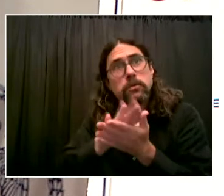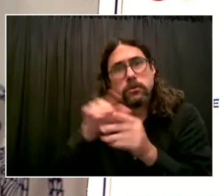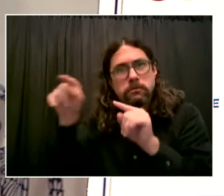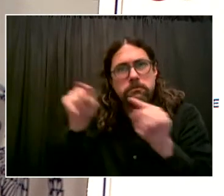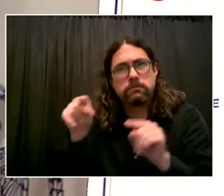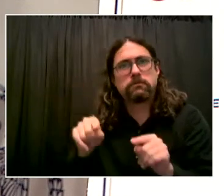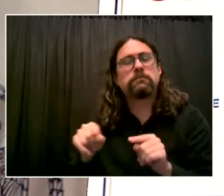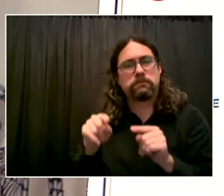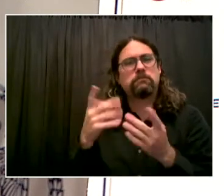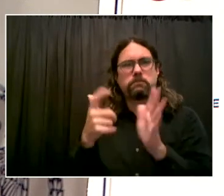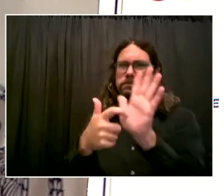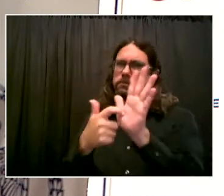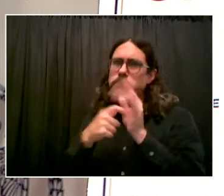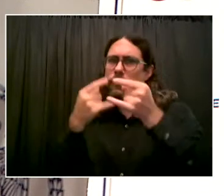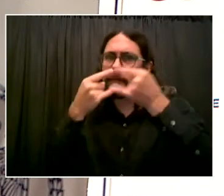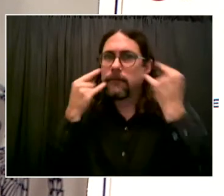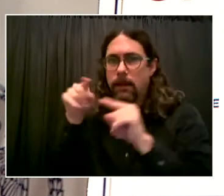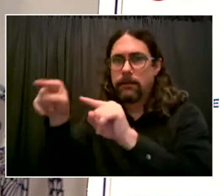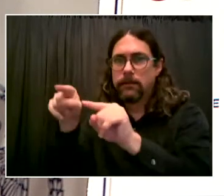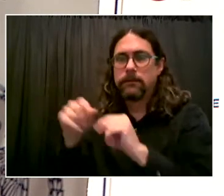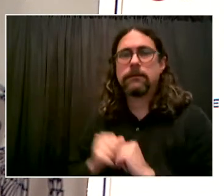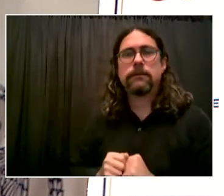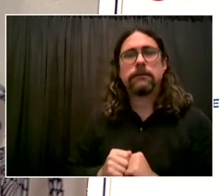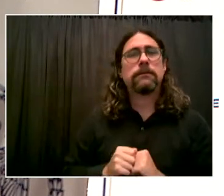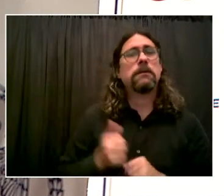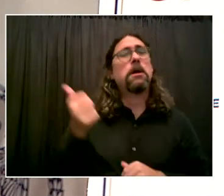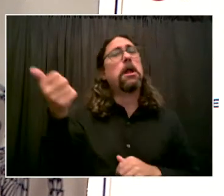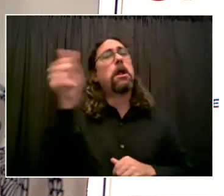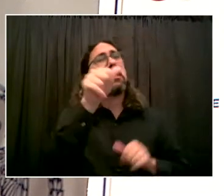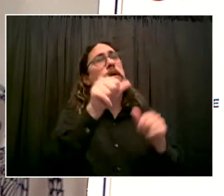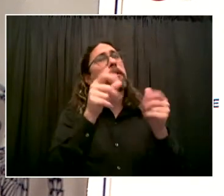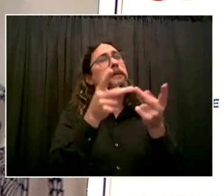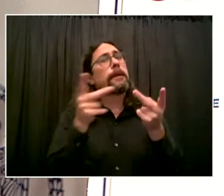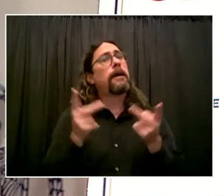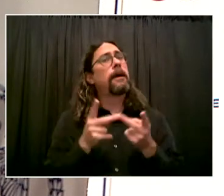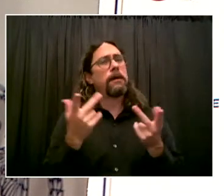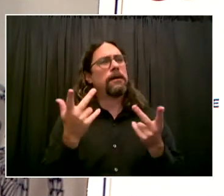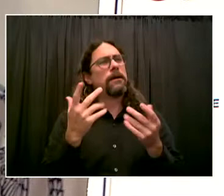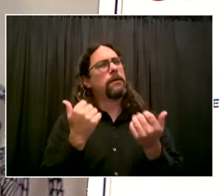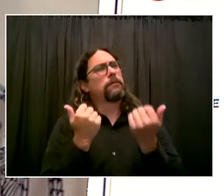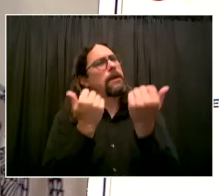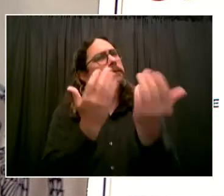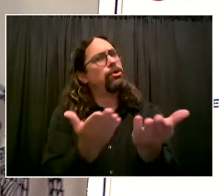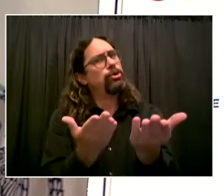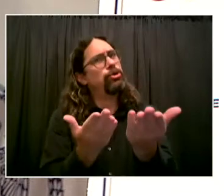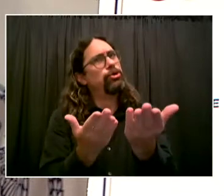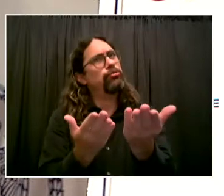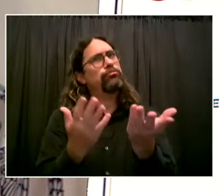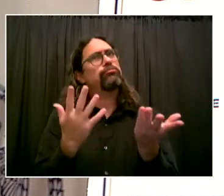WE ALSO ARE ALL OF US UNITED STRONGLY AND NOT WANTNGI PEOPLE TO THINK THAT THEY HAVE A MASK SO THEY DON'T